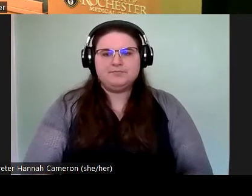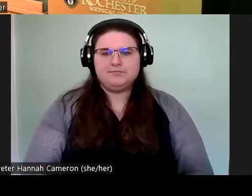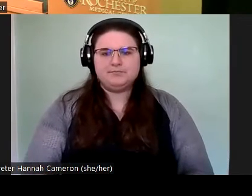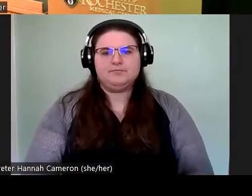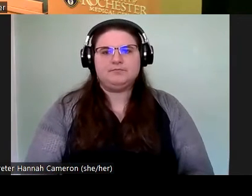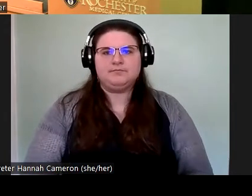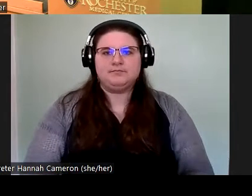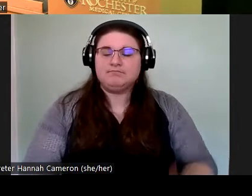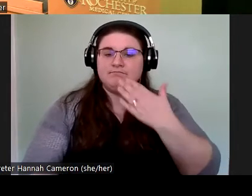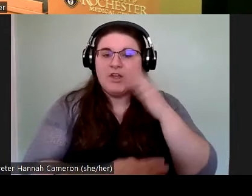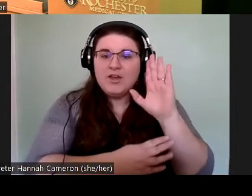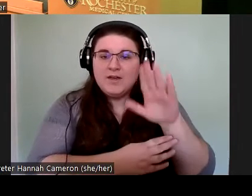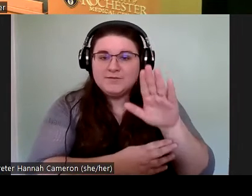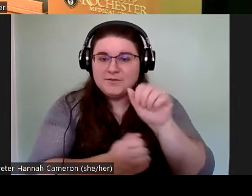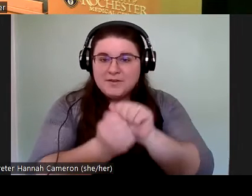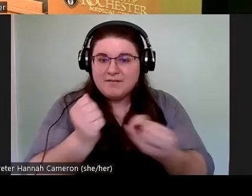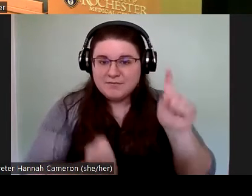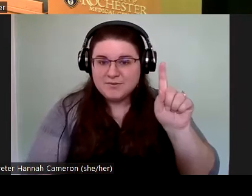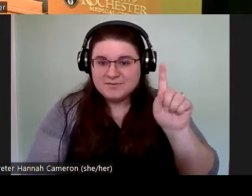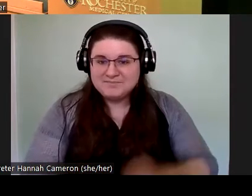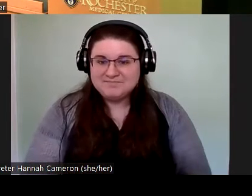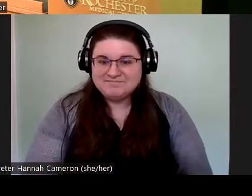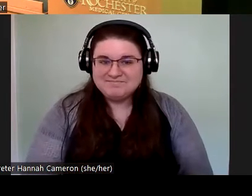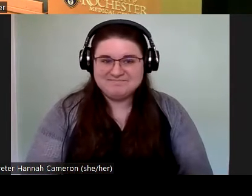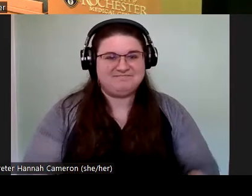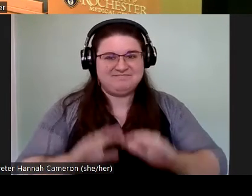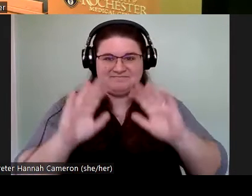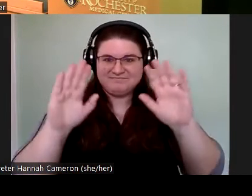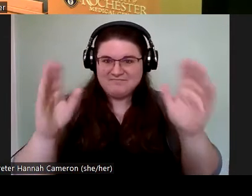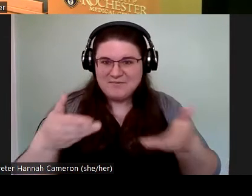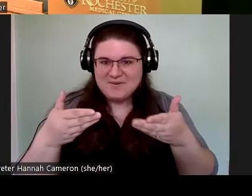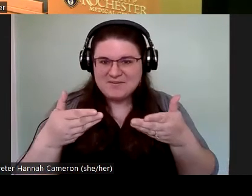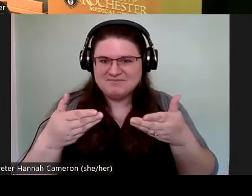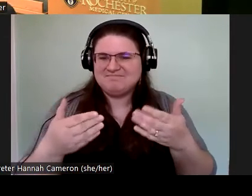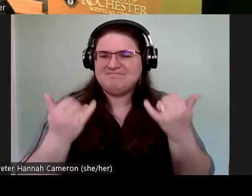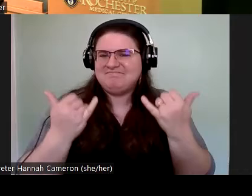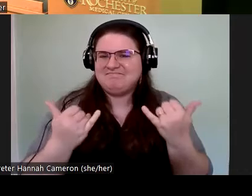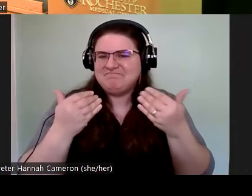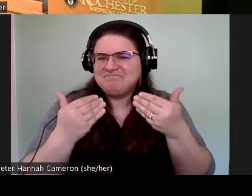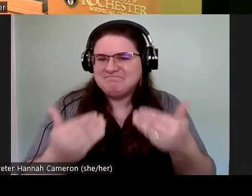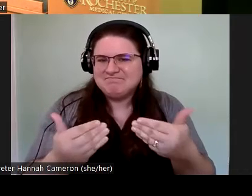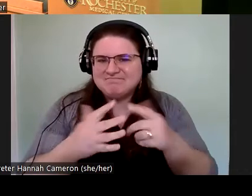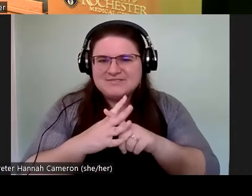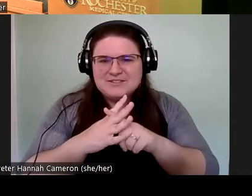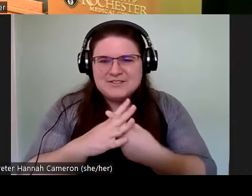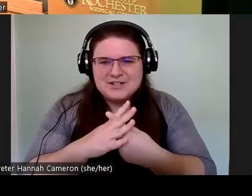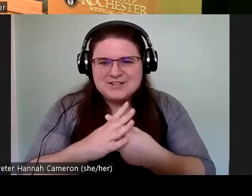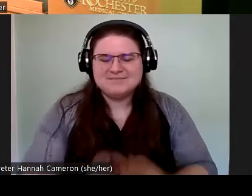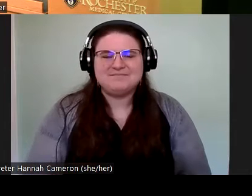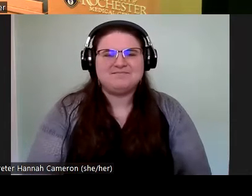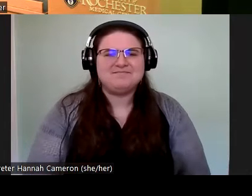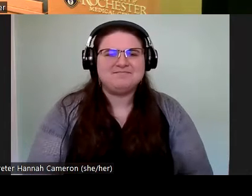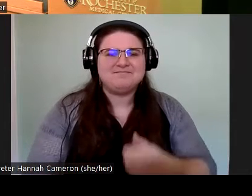good afternoon everybody Welcome why don't we go ahead and get started I'd like to start